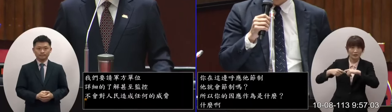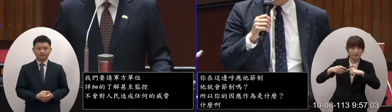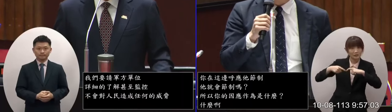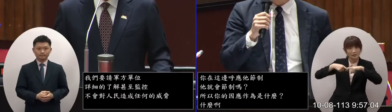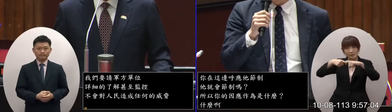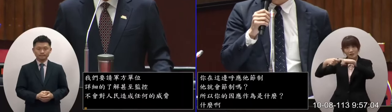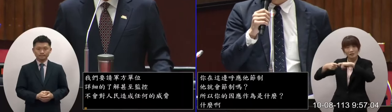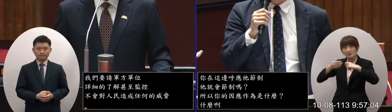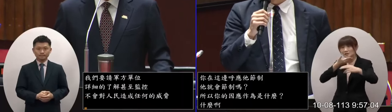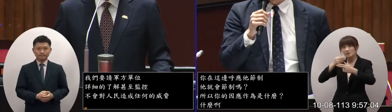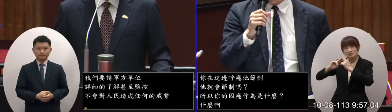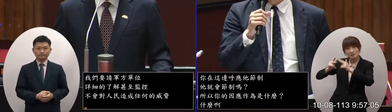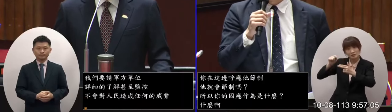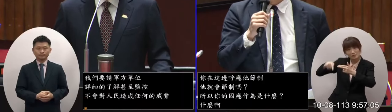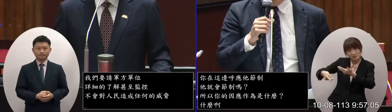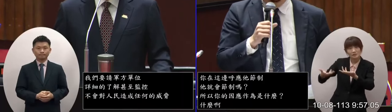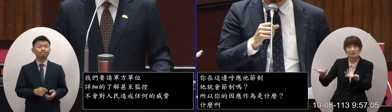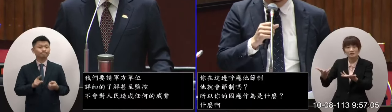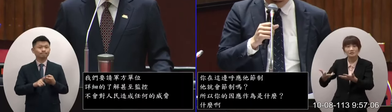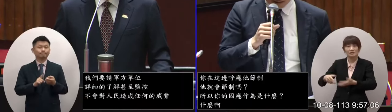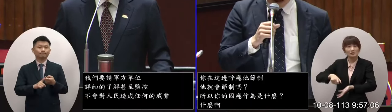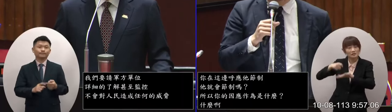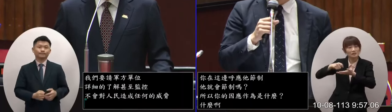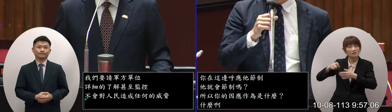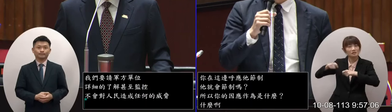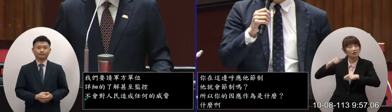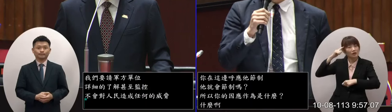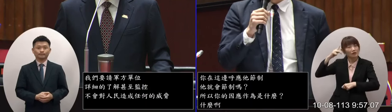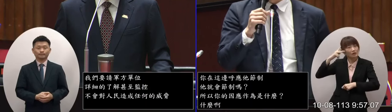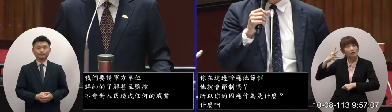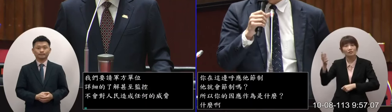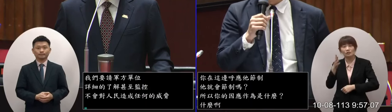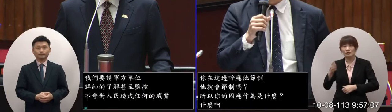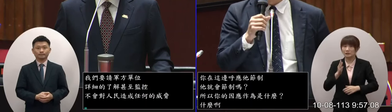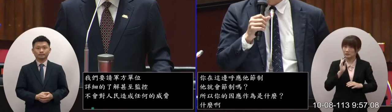has been talked about for two or three days. Now you are saying that you want to ask the Ministry of National Defense to understand it